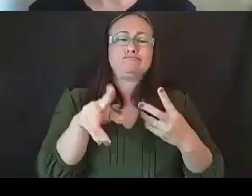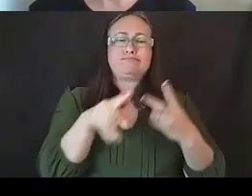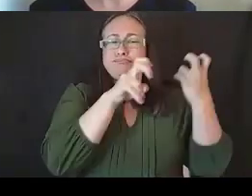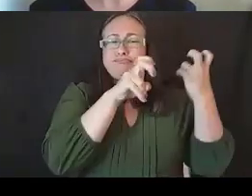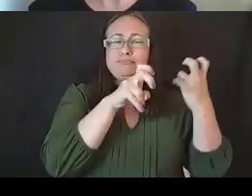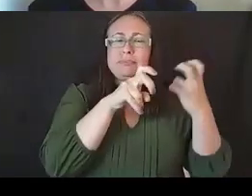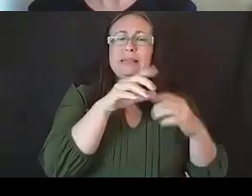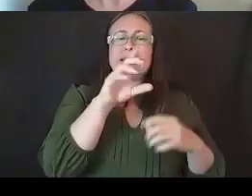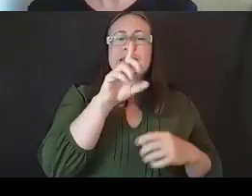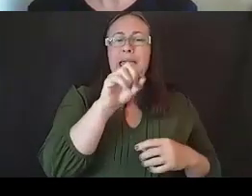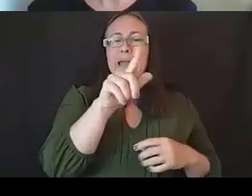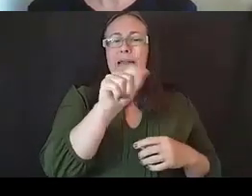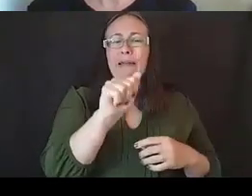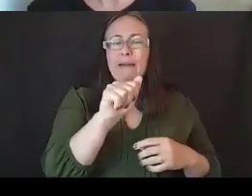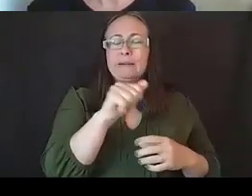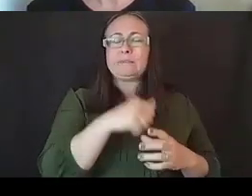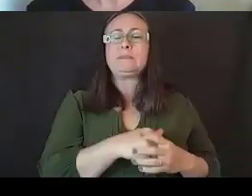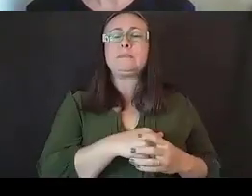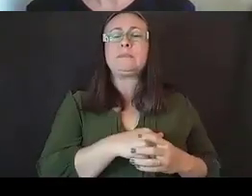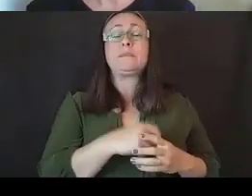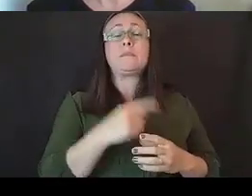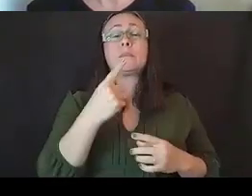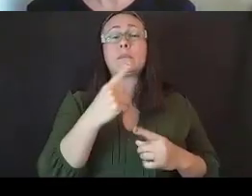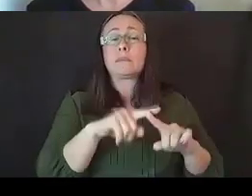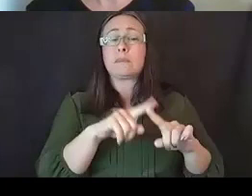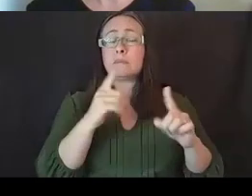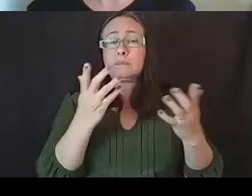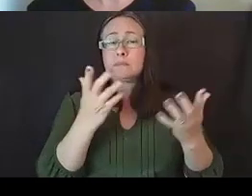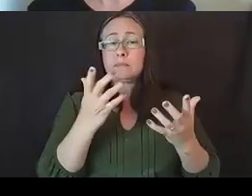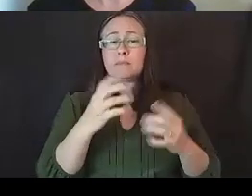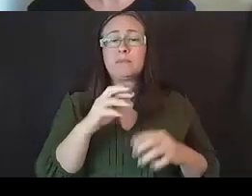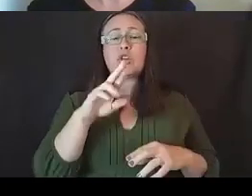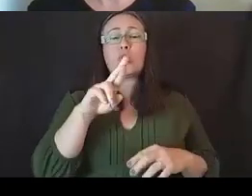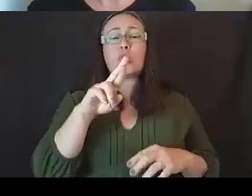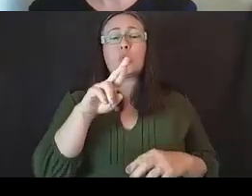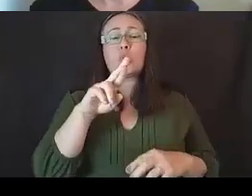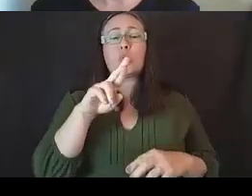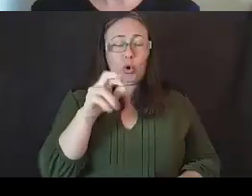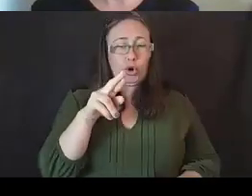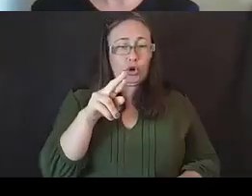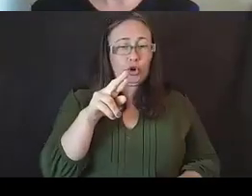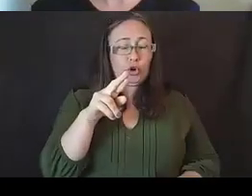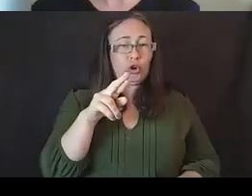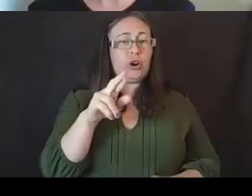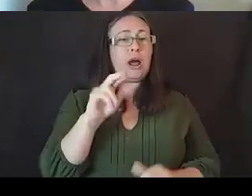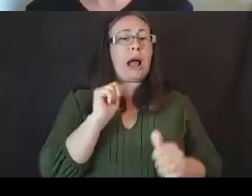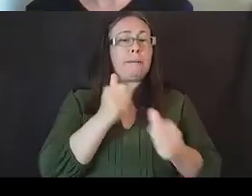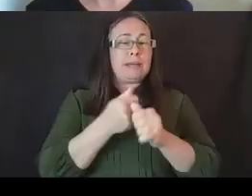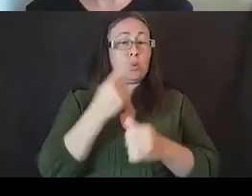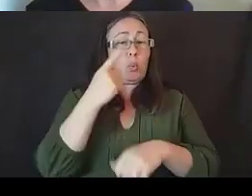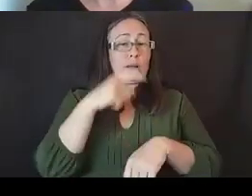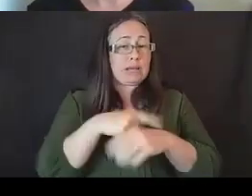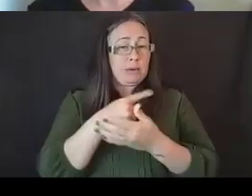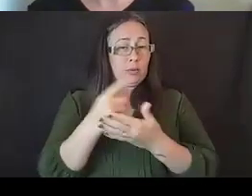RePORTER. One difference is that the RePORTER website is updated once a week, these ExPORTER files, they're static.